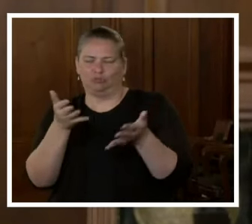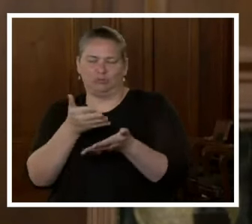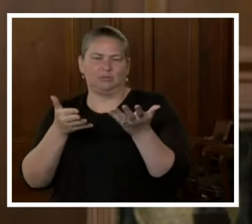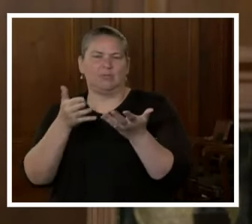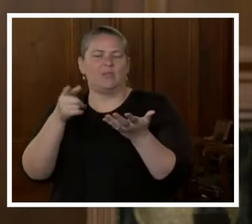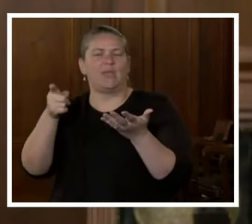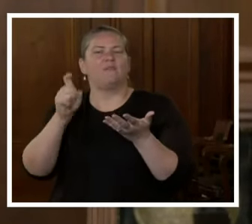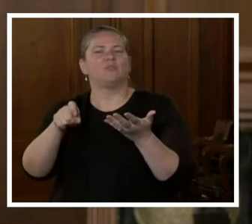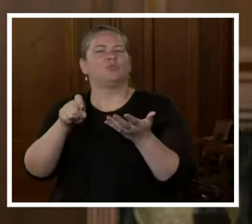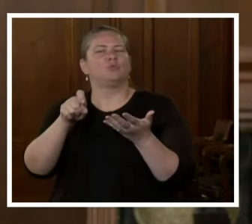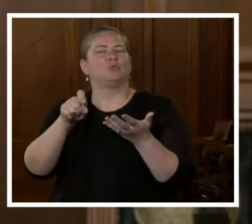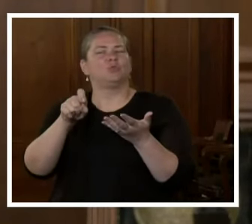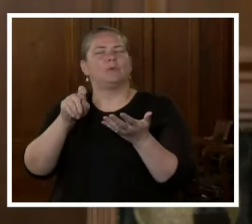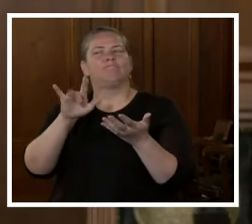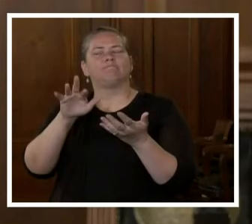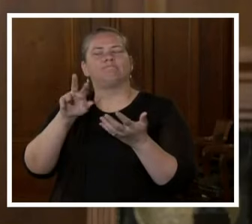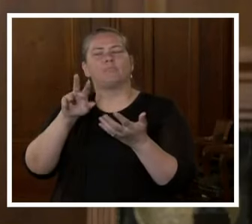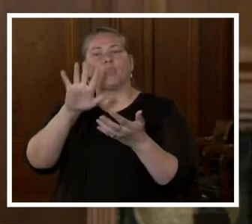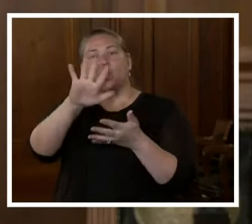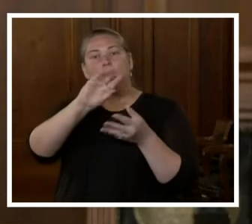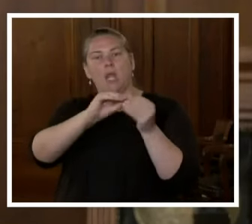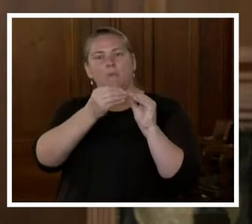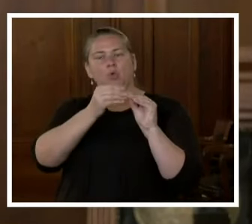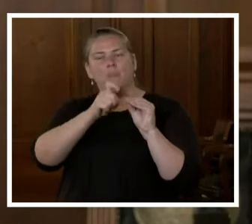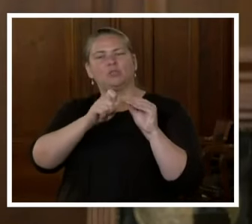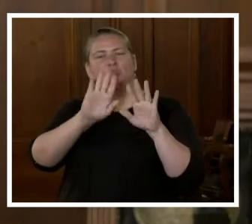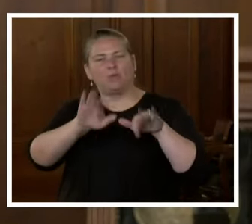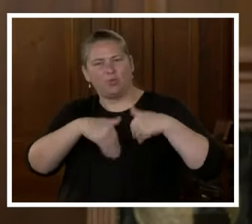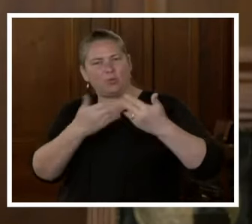I WANT TO RECOGNIZED THAT.